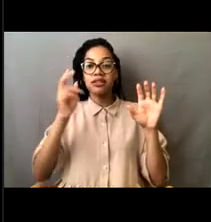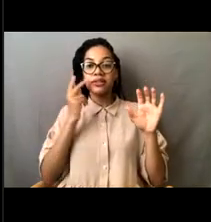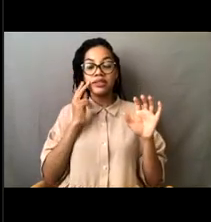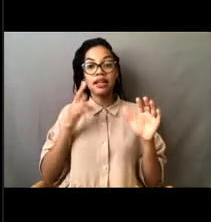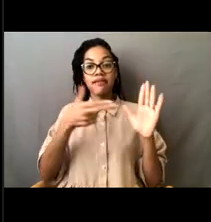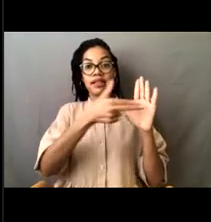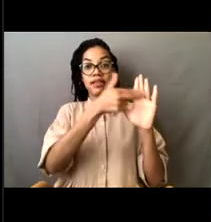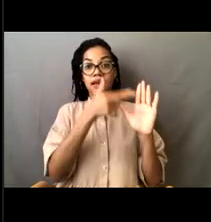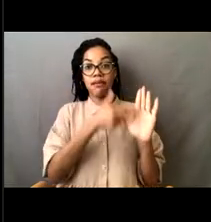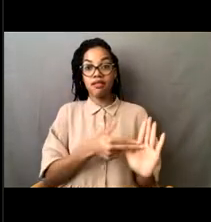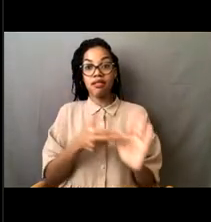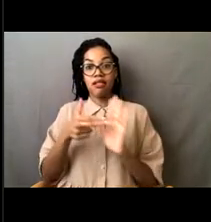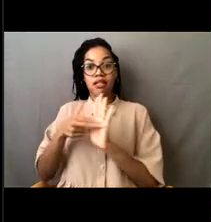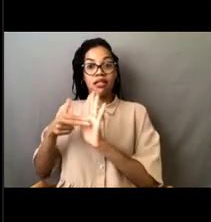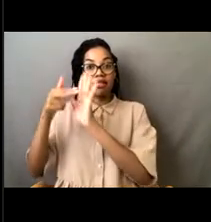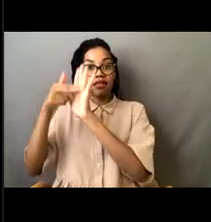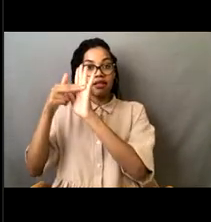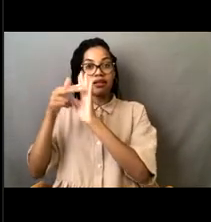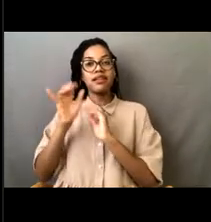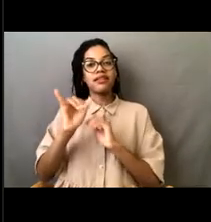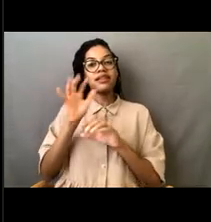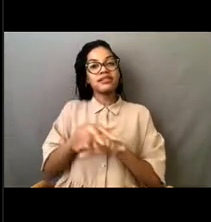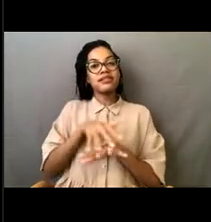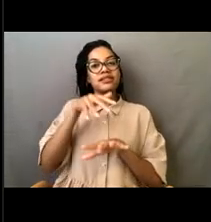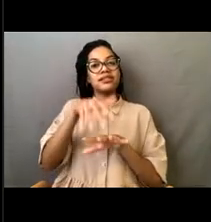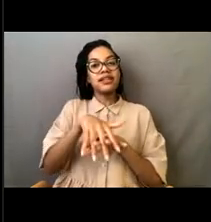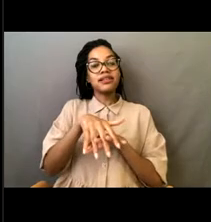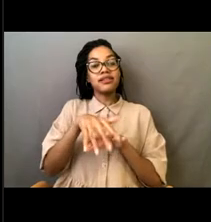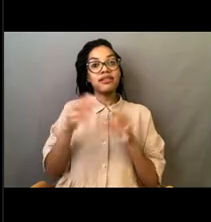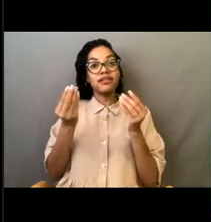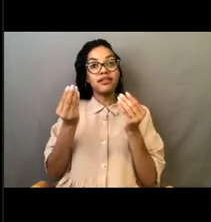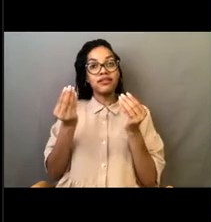Those are all of the Native tribes from our region,